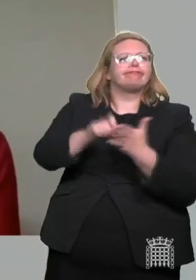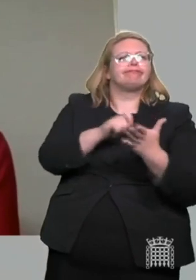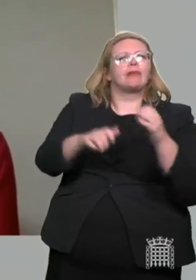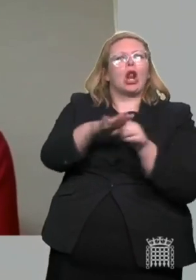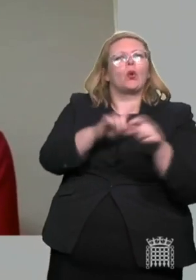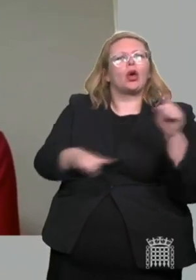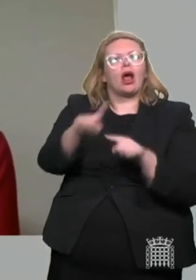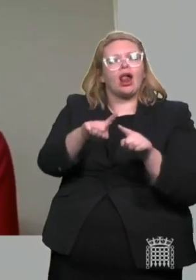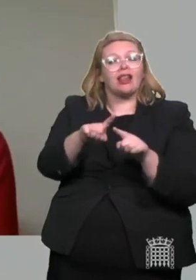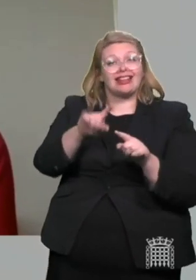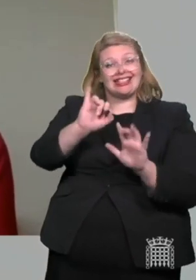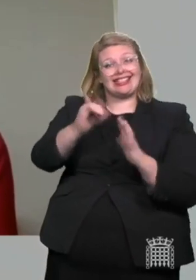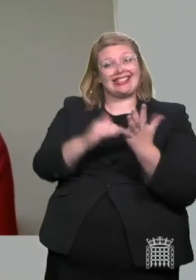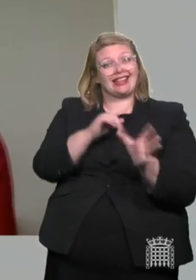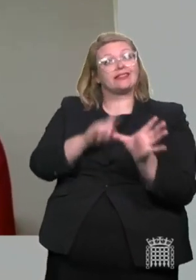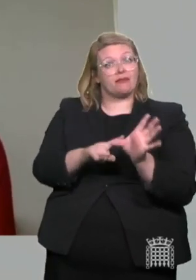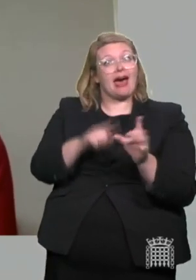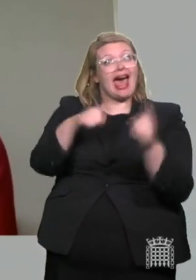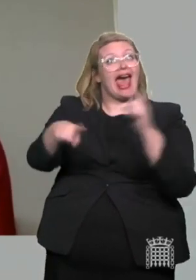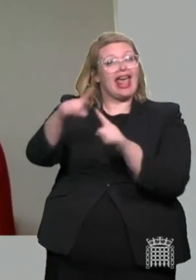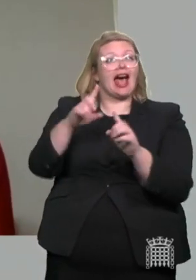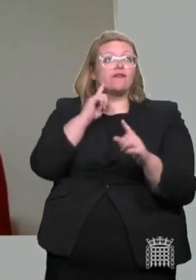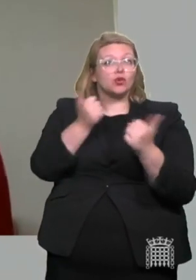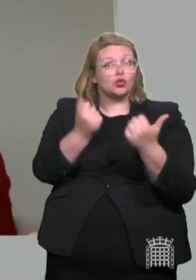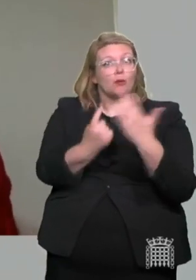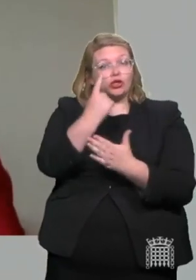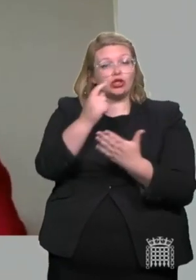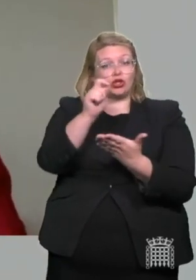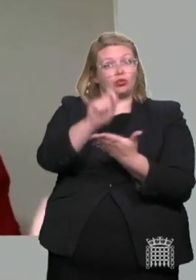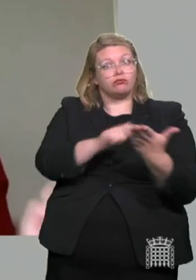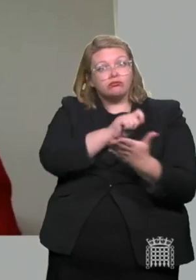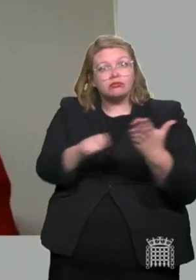opportunity to elect patriotic, hard-working northerners such as Matt Robinson, Ben Houchen,